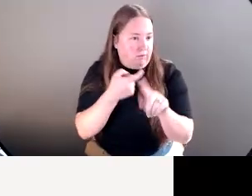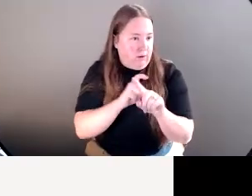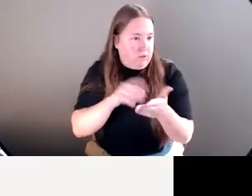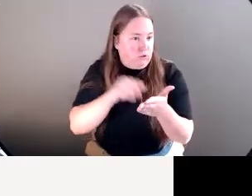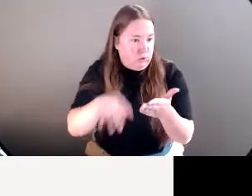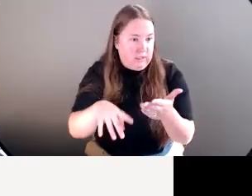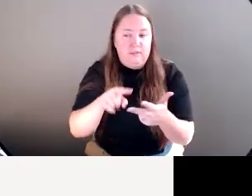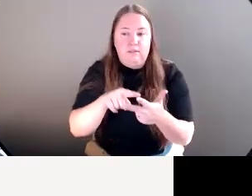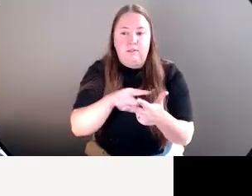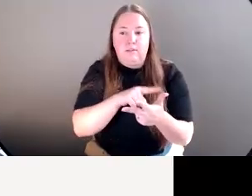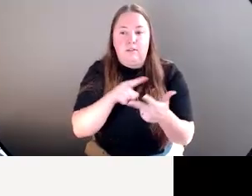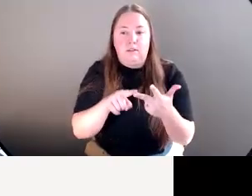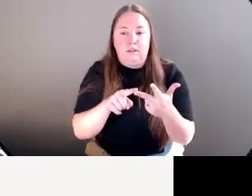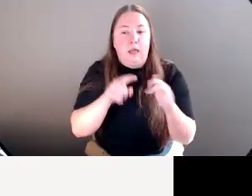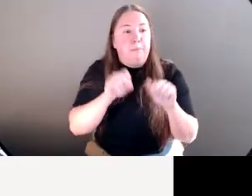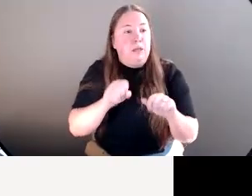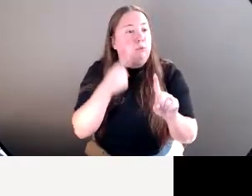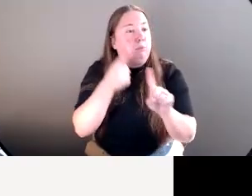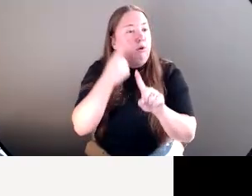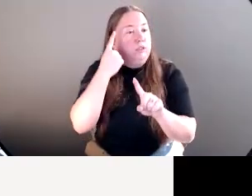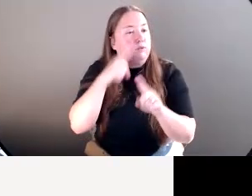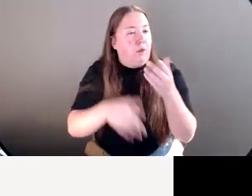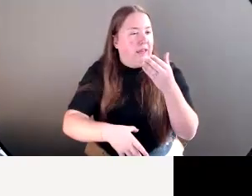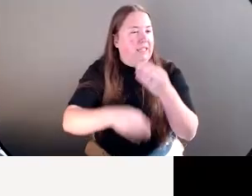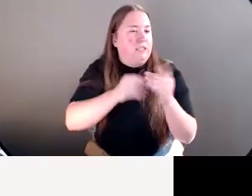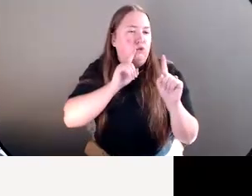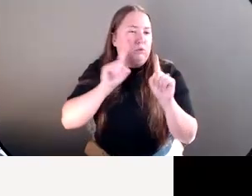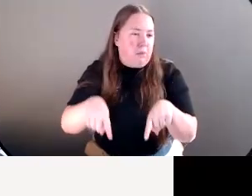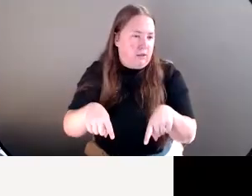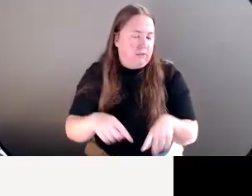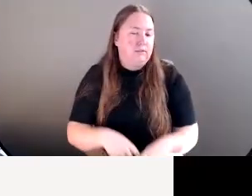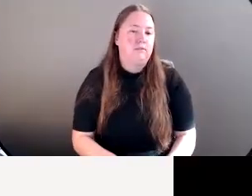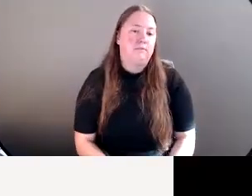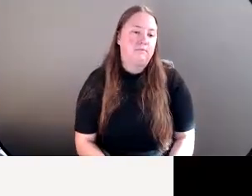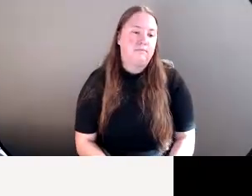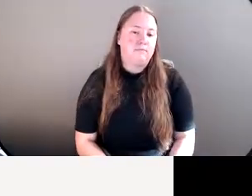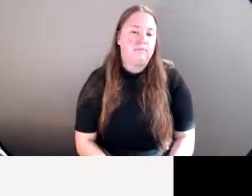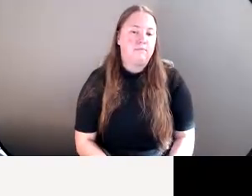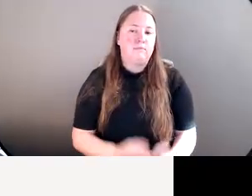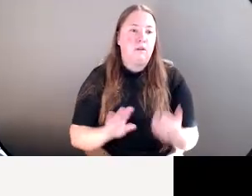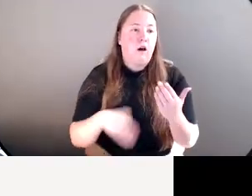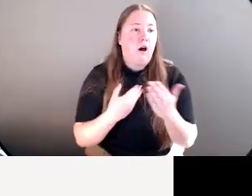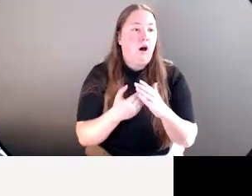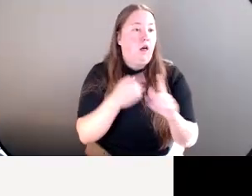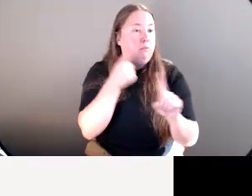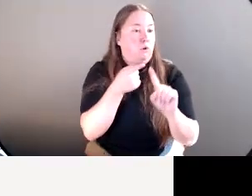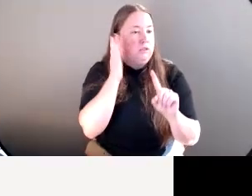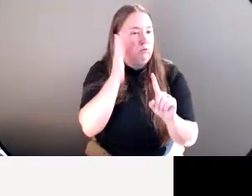and the possible points for those additional replies. And so all those points will be calculated automatically